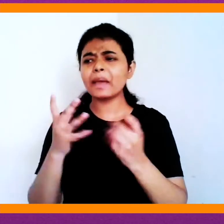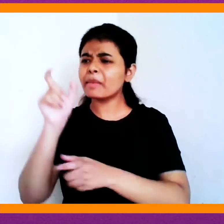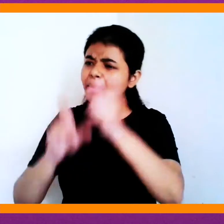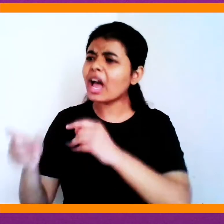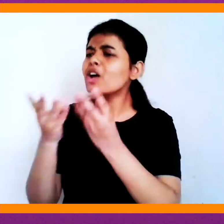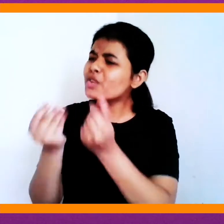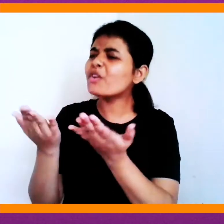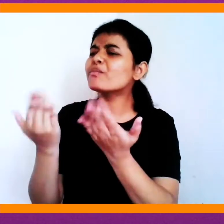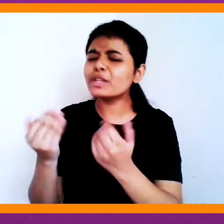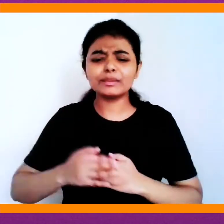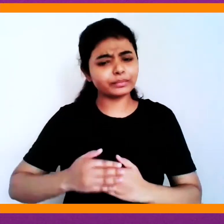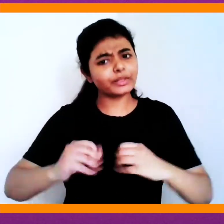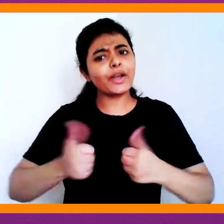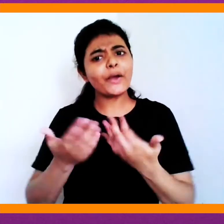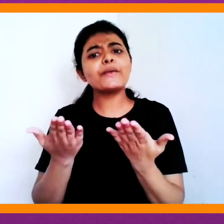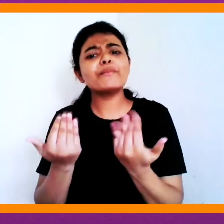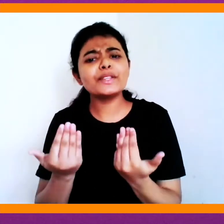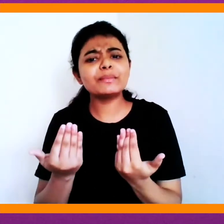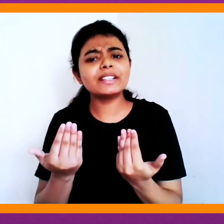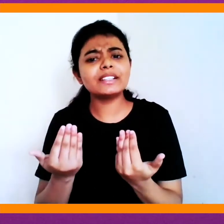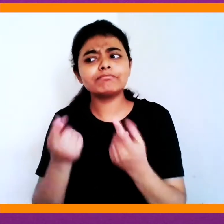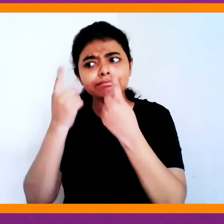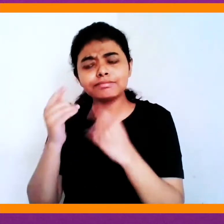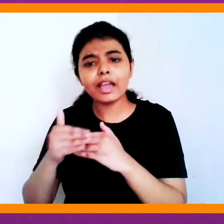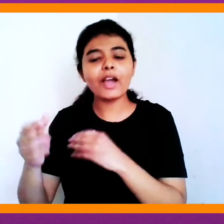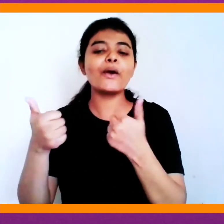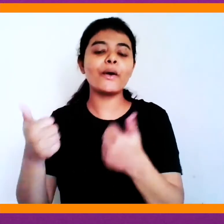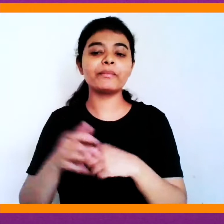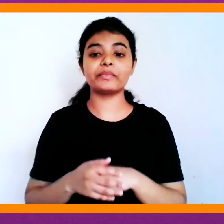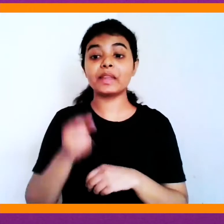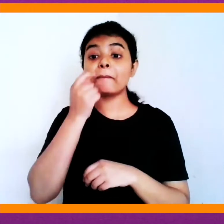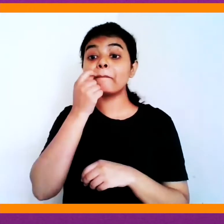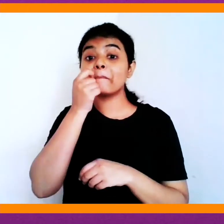within these basic tests pretty much 9 out of 10 couples will be able to become pregnant